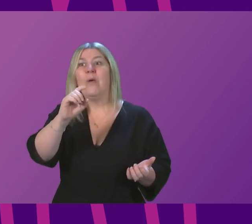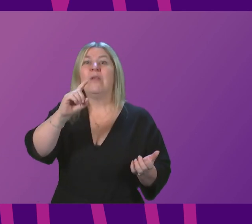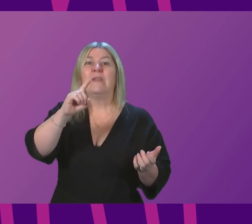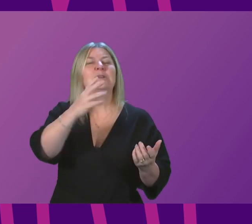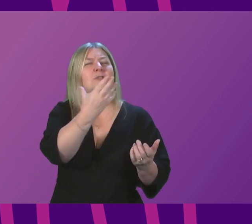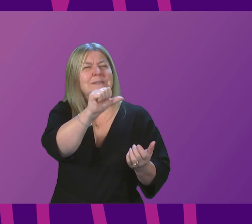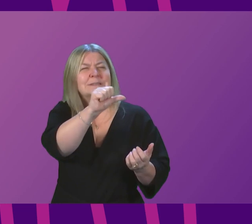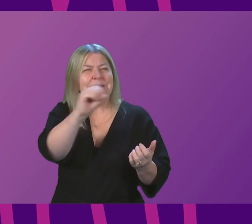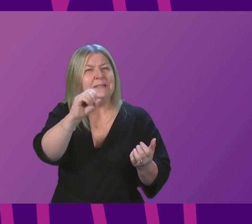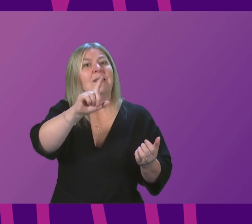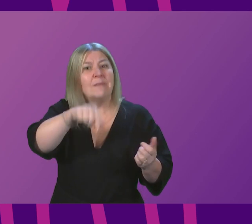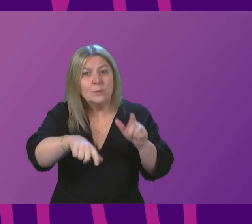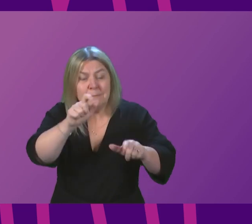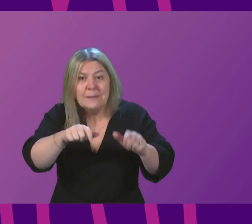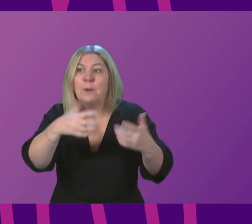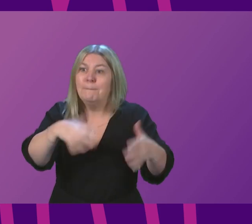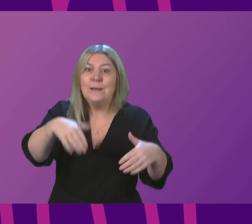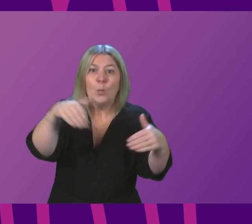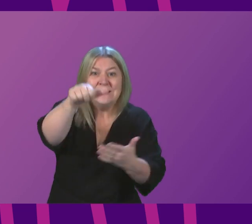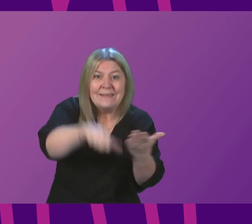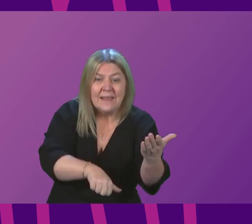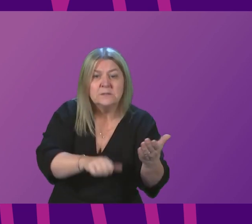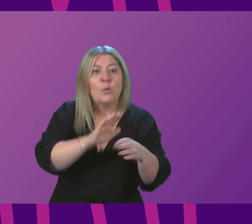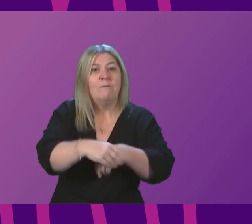and 60,000 have been on a waiting list for more than a year.